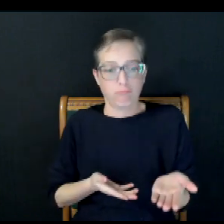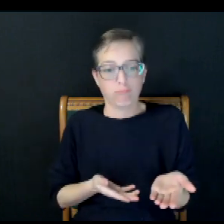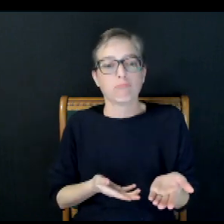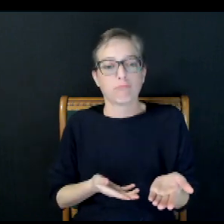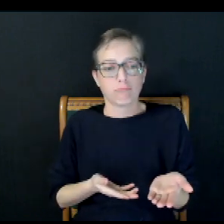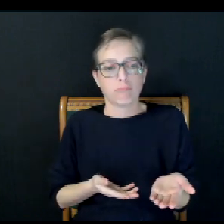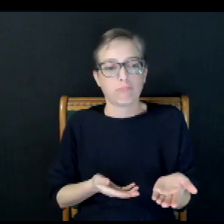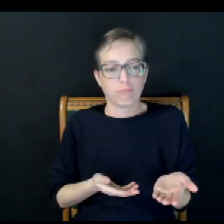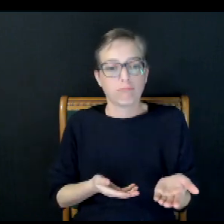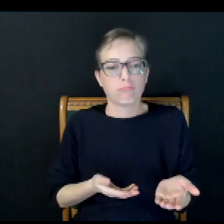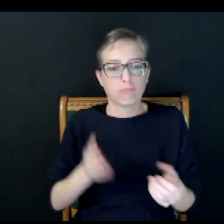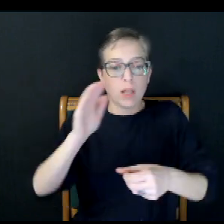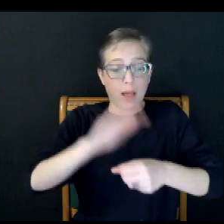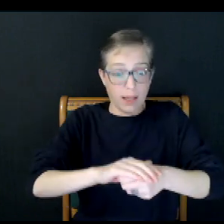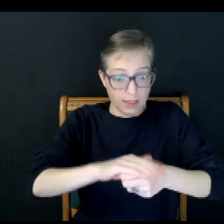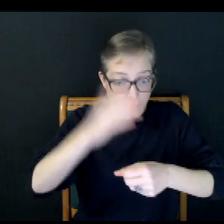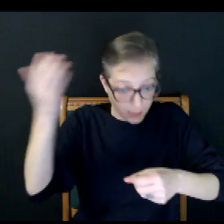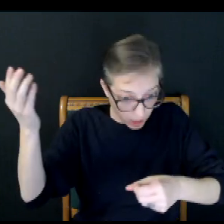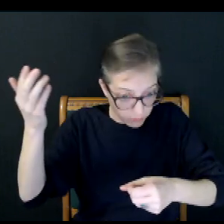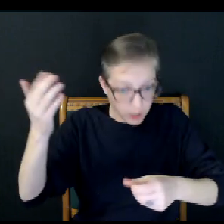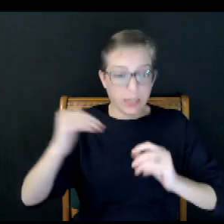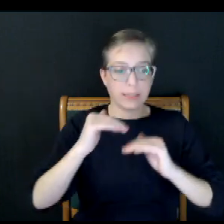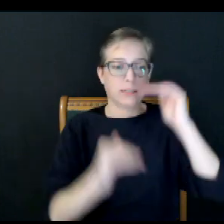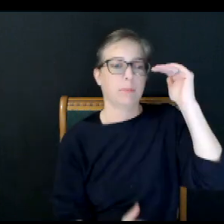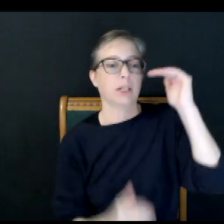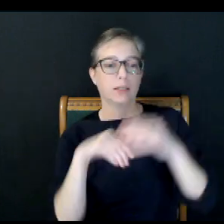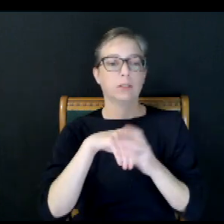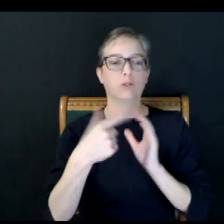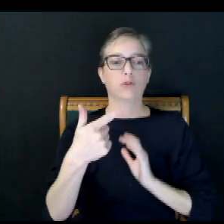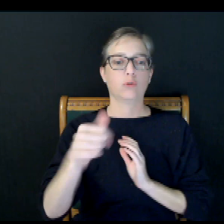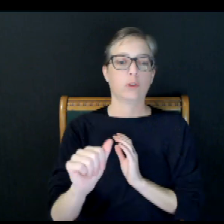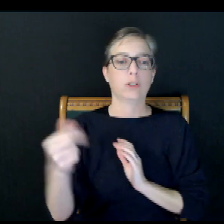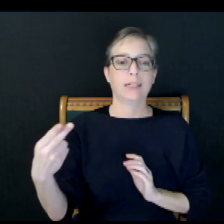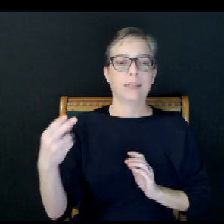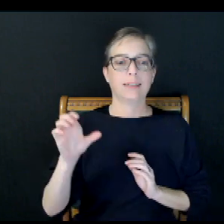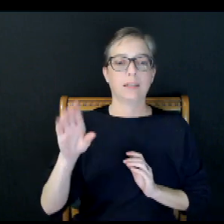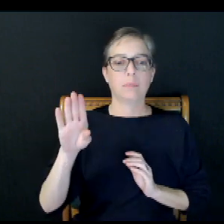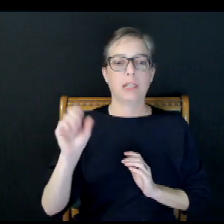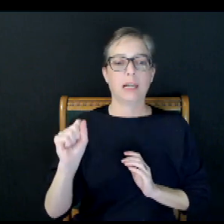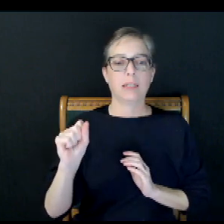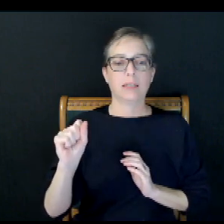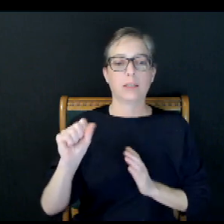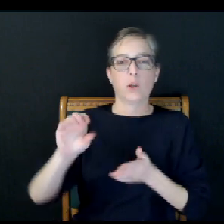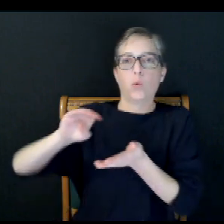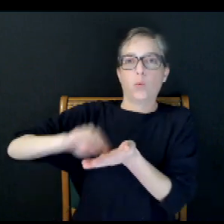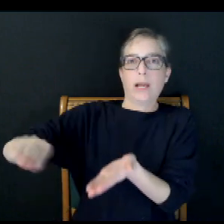based server waiver wait list, Specifically looking at racial disparities